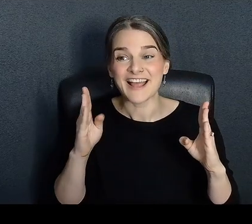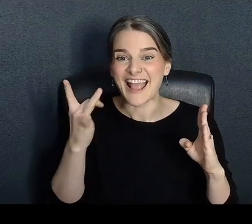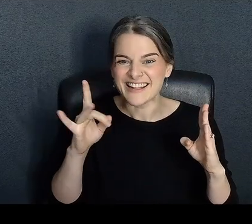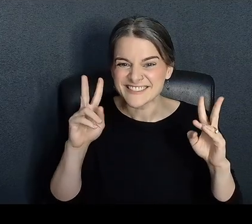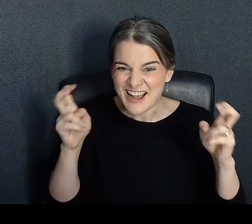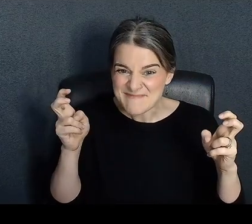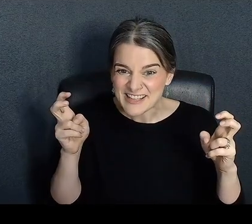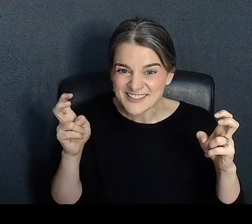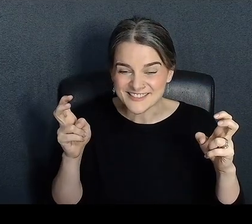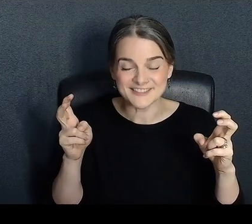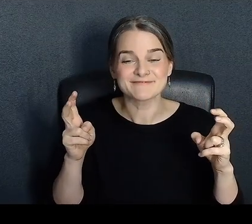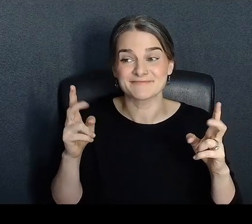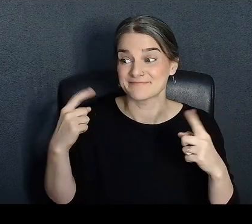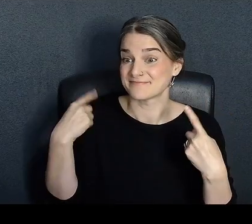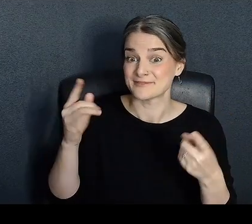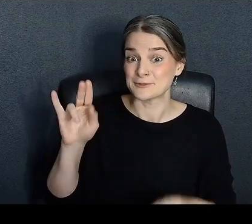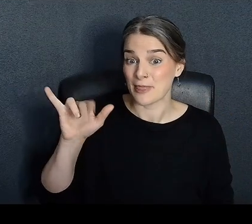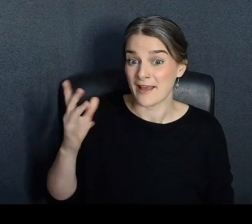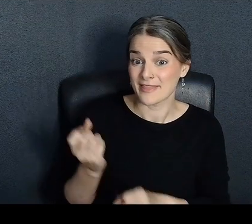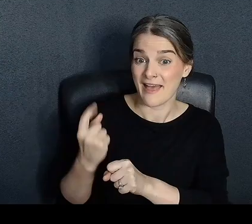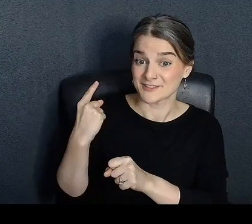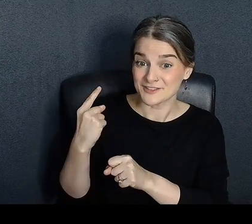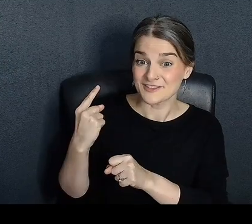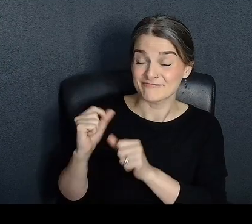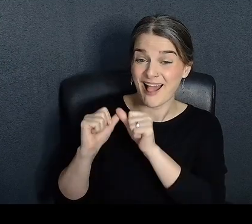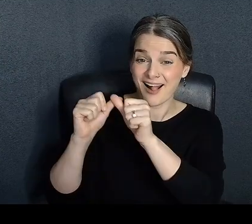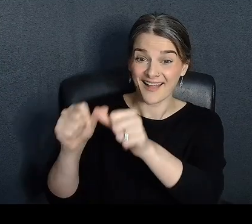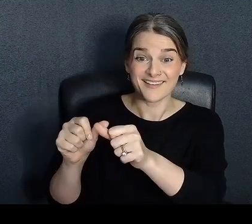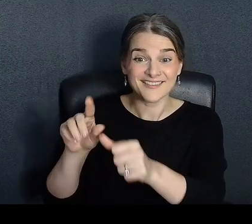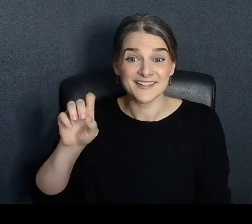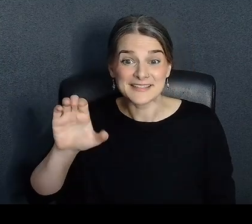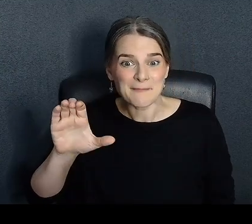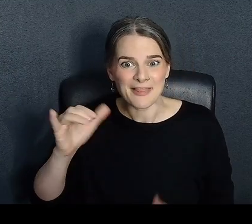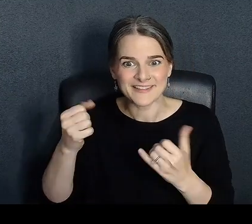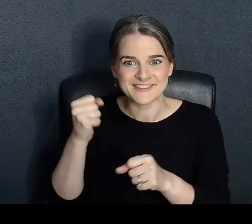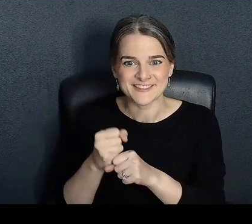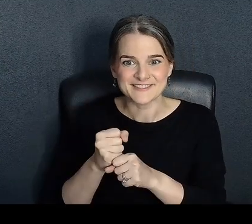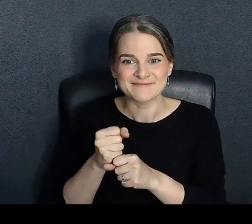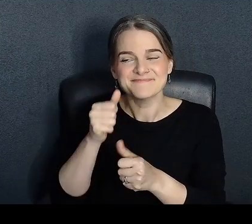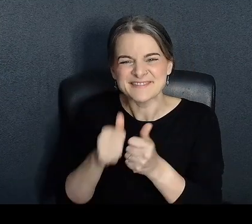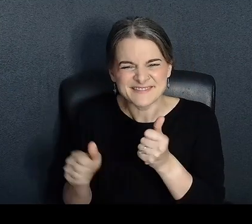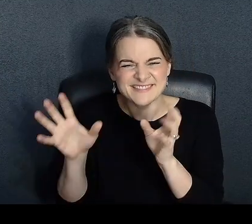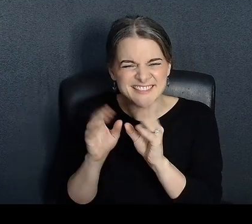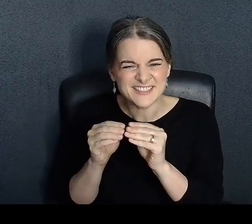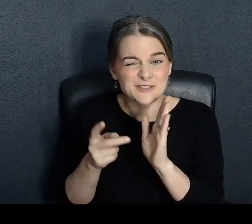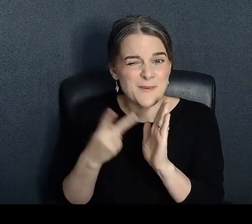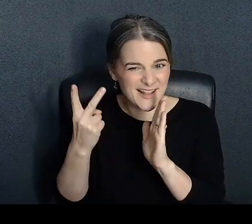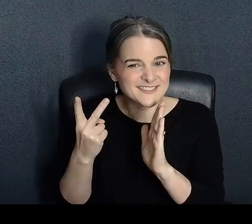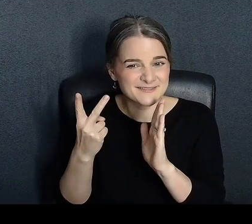and will continue through December of this year. Each session will be held twice on the third Thursday